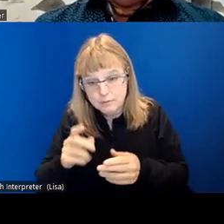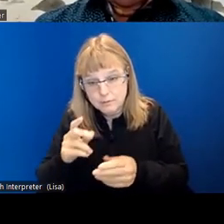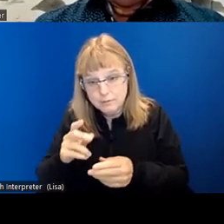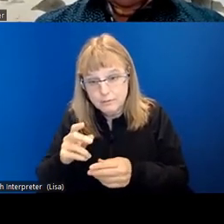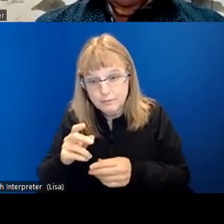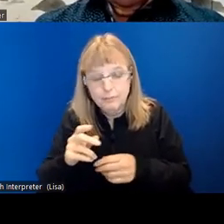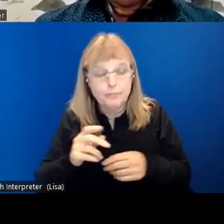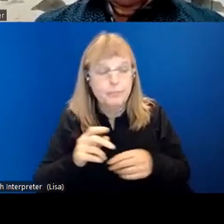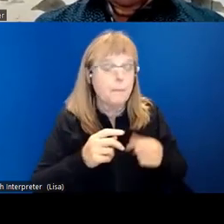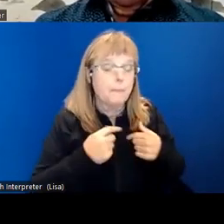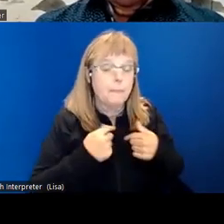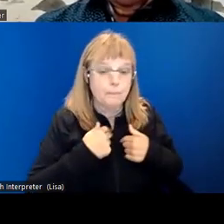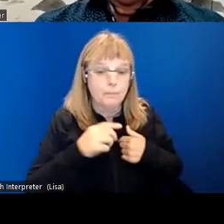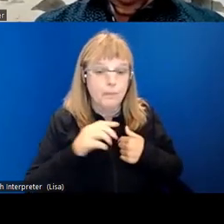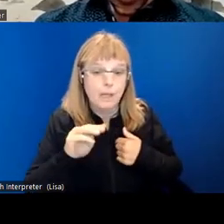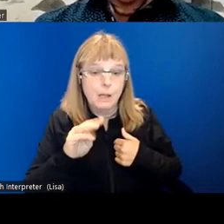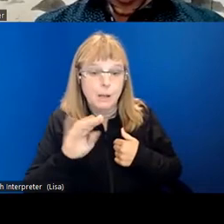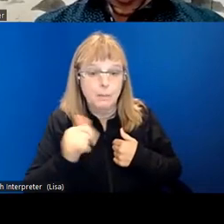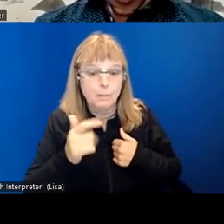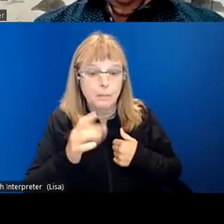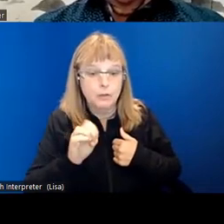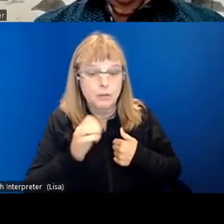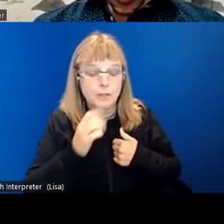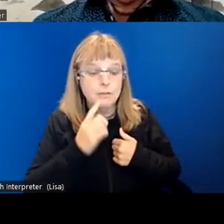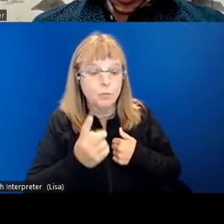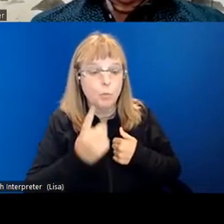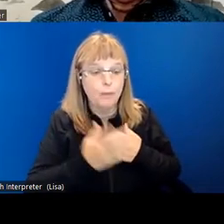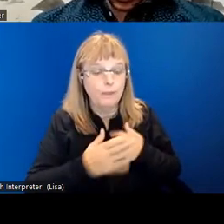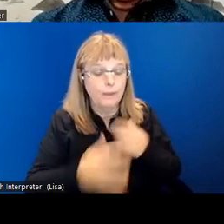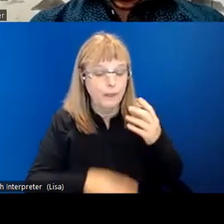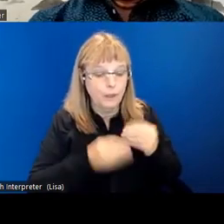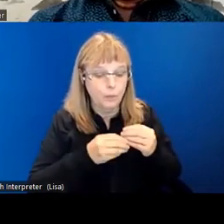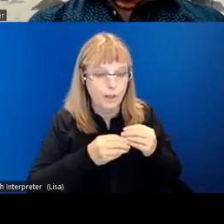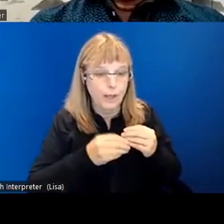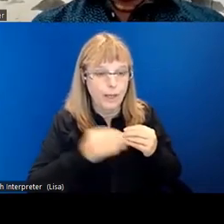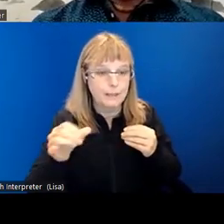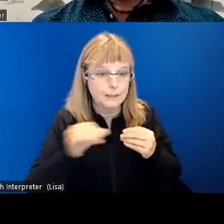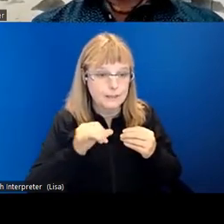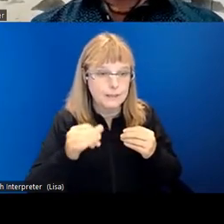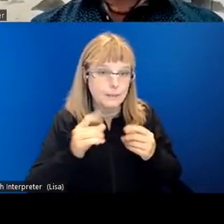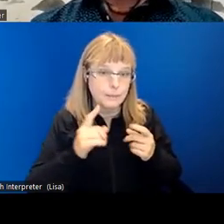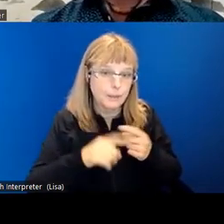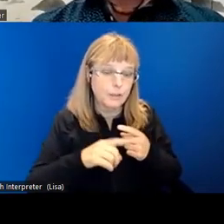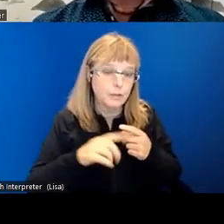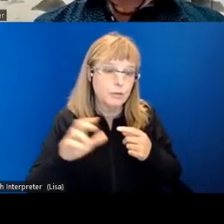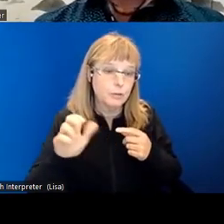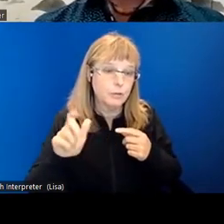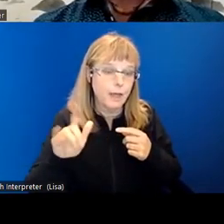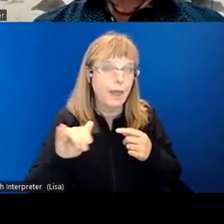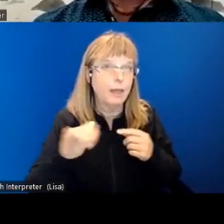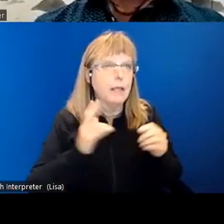I think the one thing I would add is, I think similar to Ali, I started coming in like 2014, 2015,